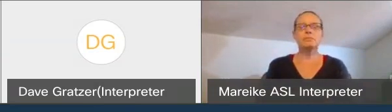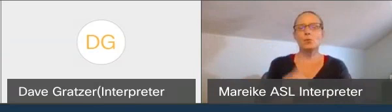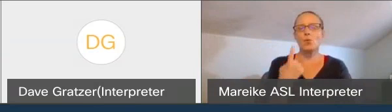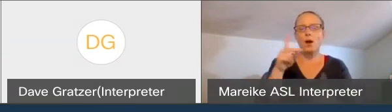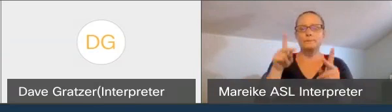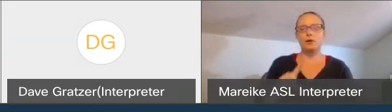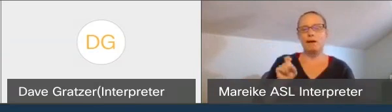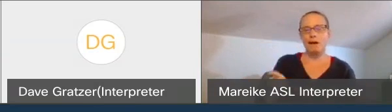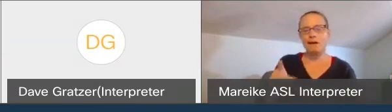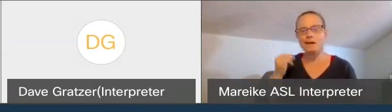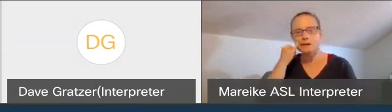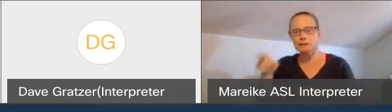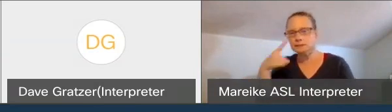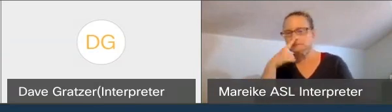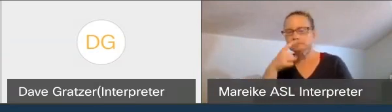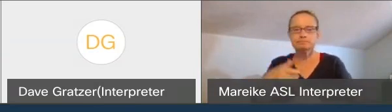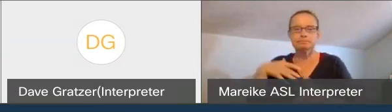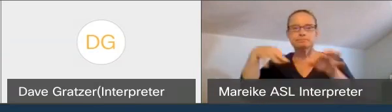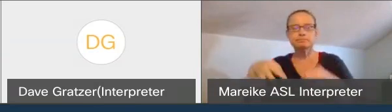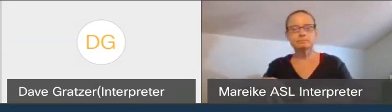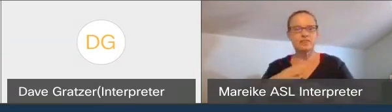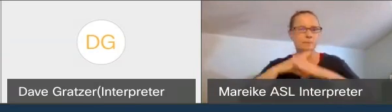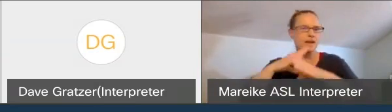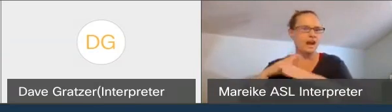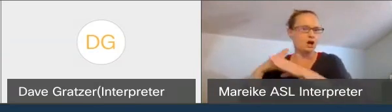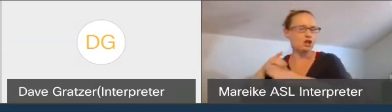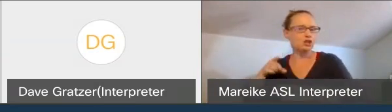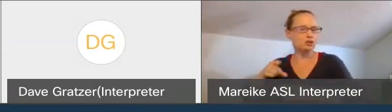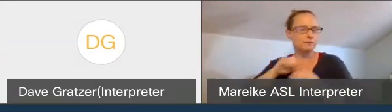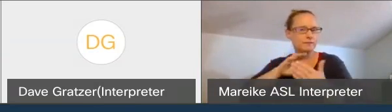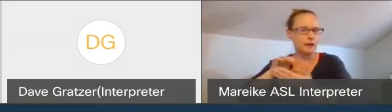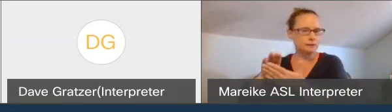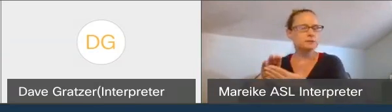if you could talk about some of the--the big barriers that you experienced when starting the program